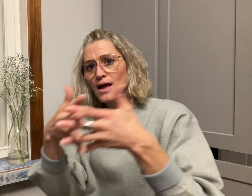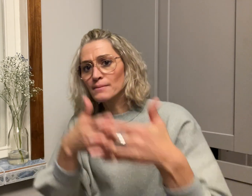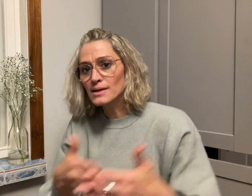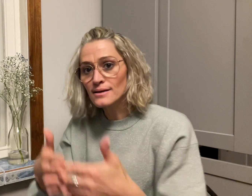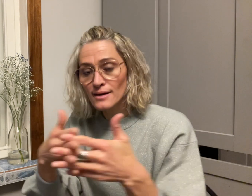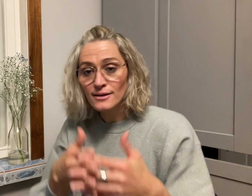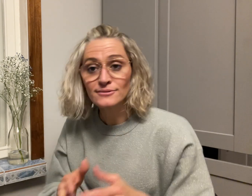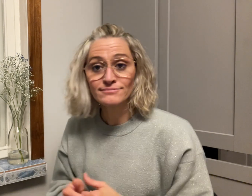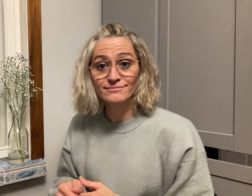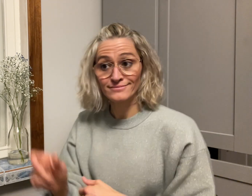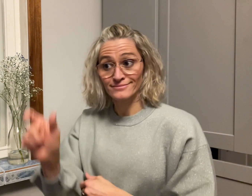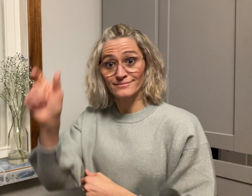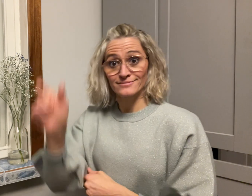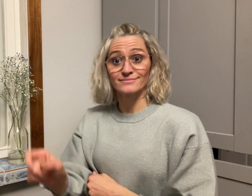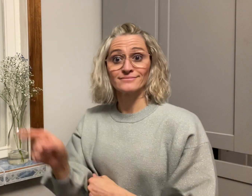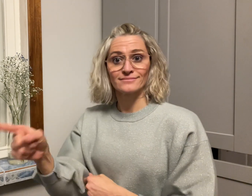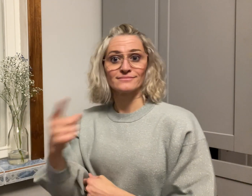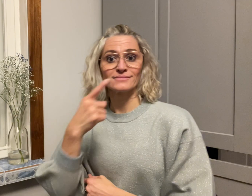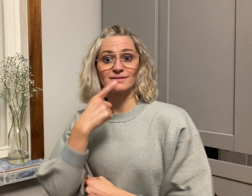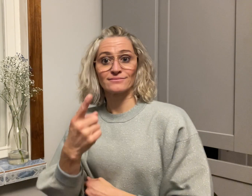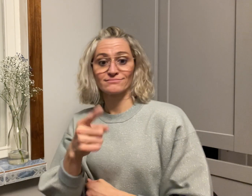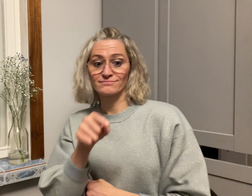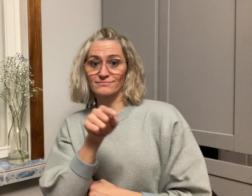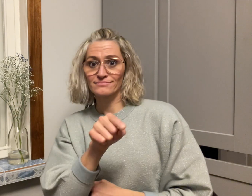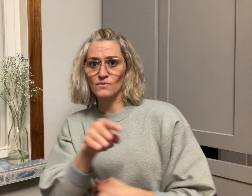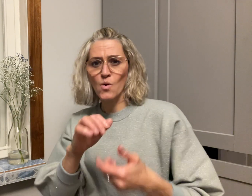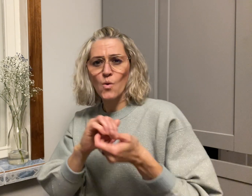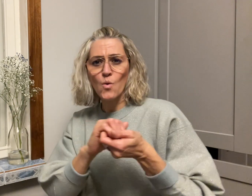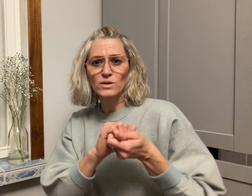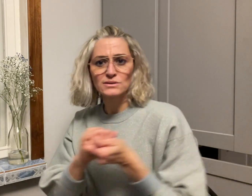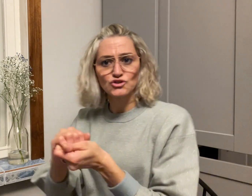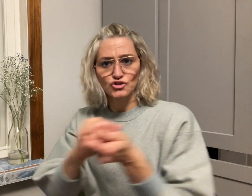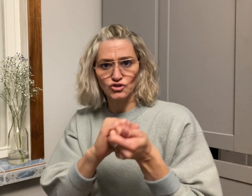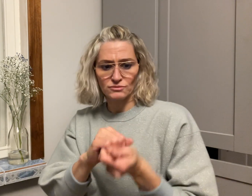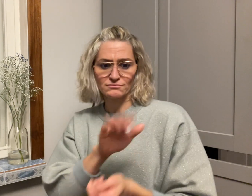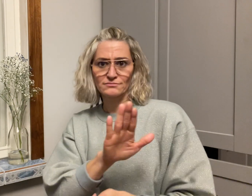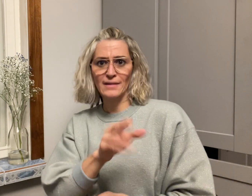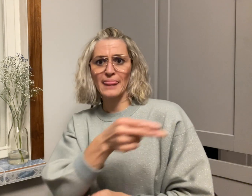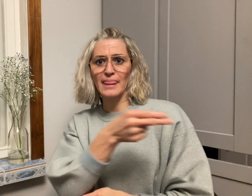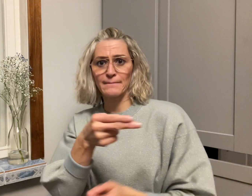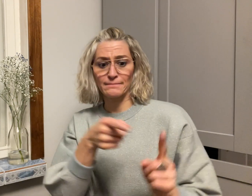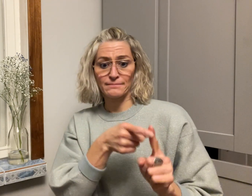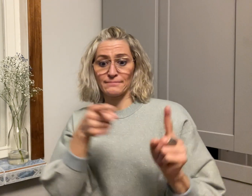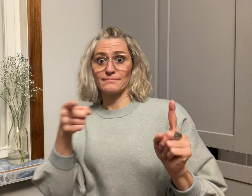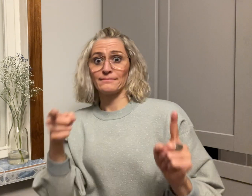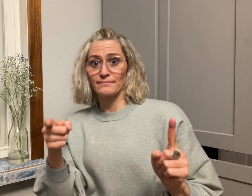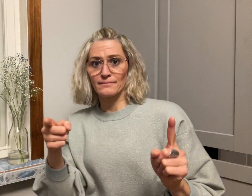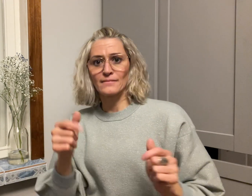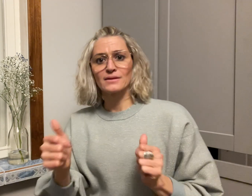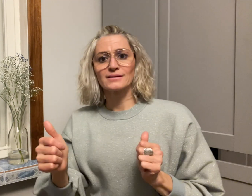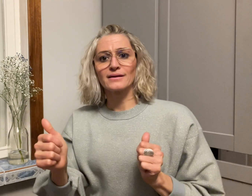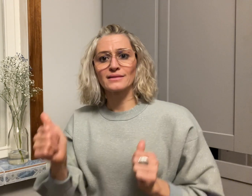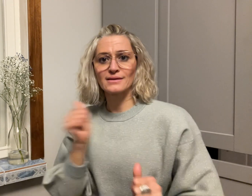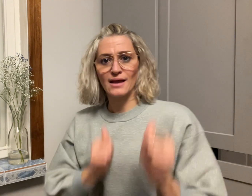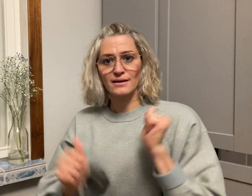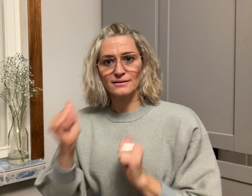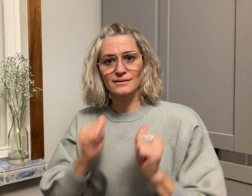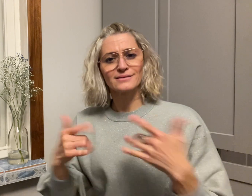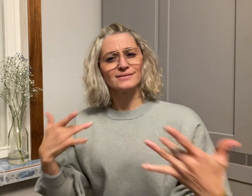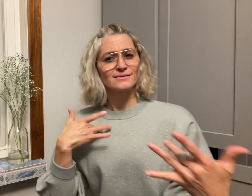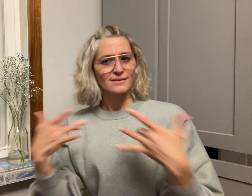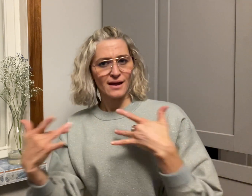says the non-profit organization, Theatre Development Fund (TDF),